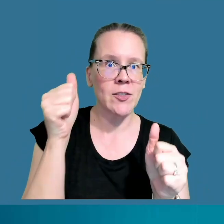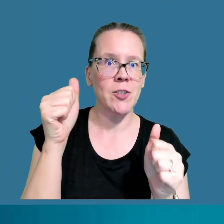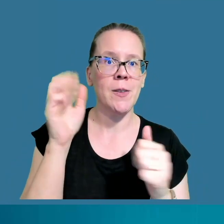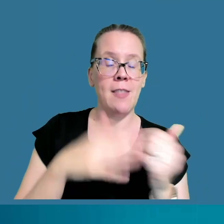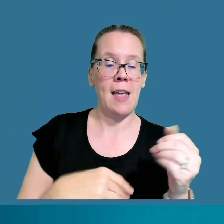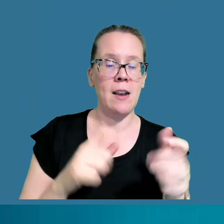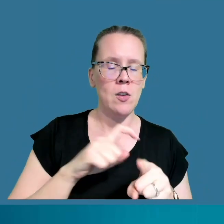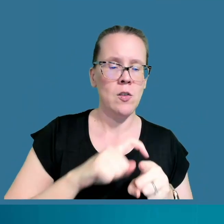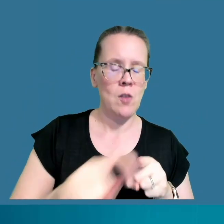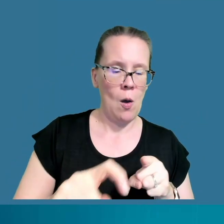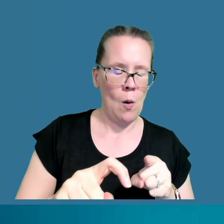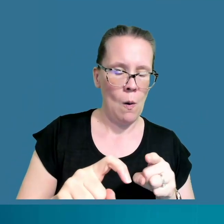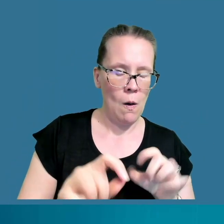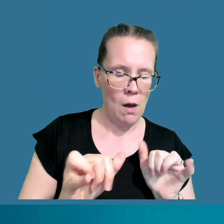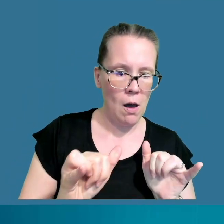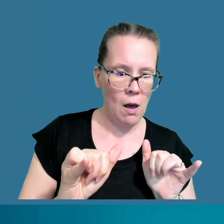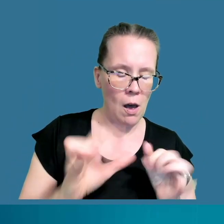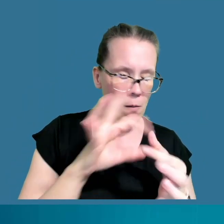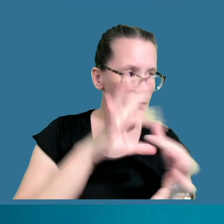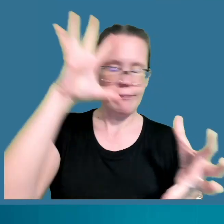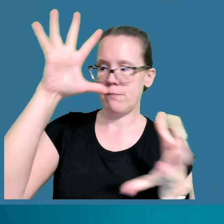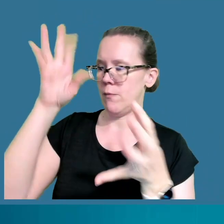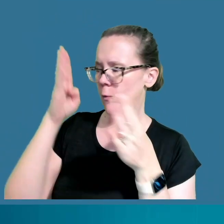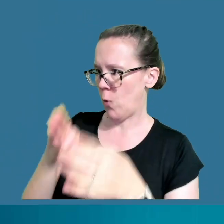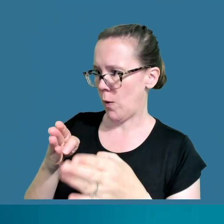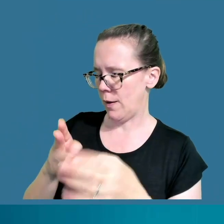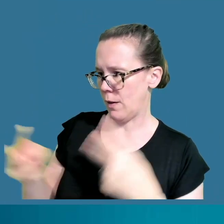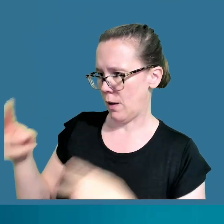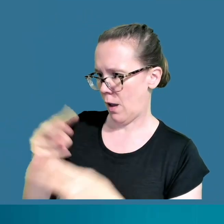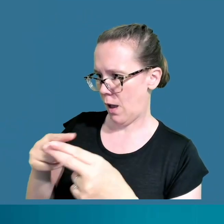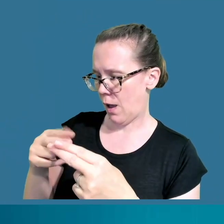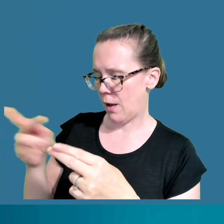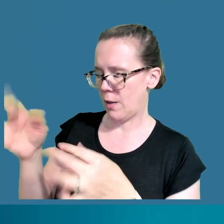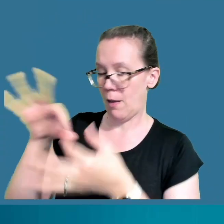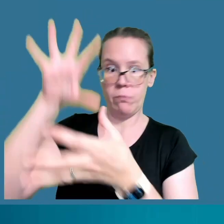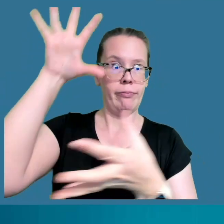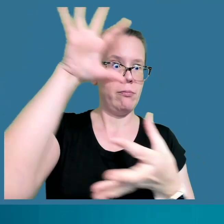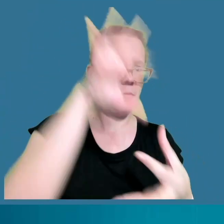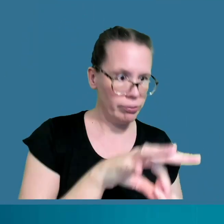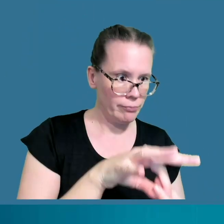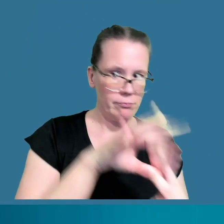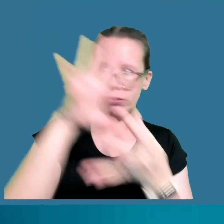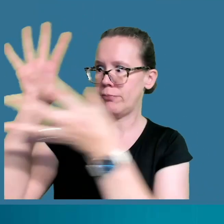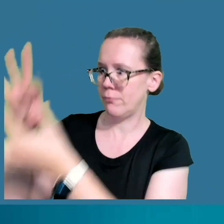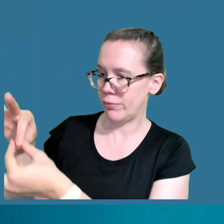And this will help you as well because it'll help you internalize the fpp process of sewing